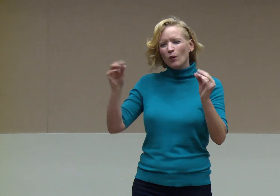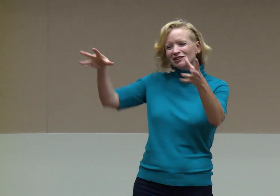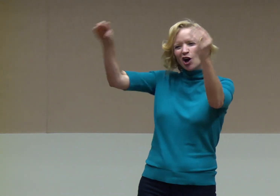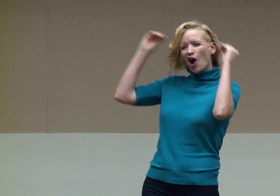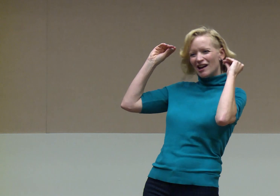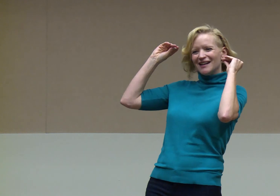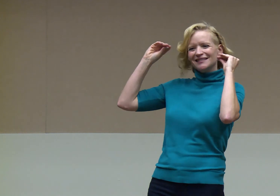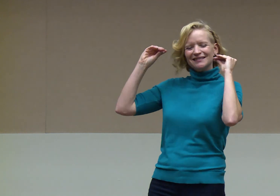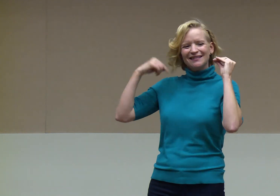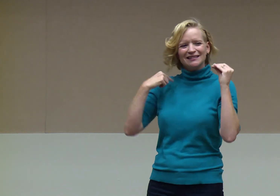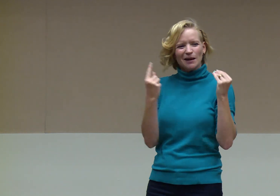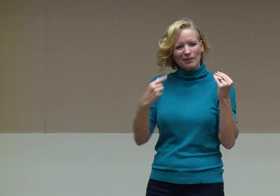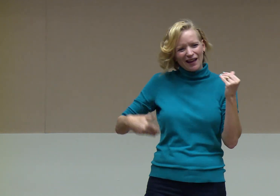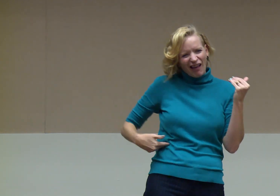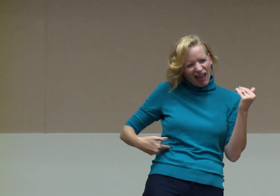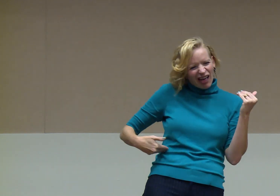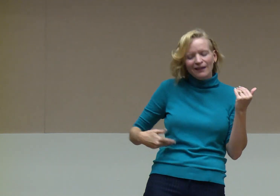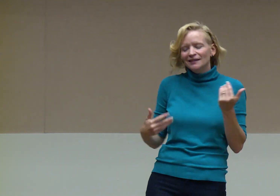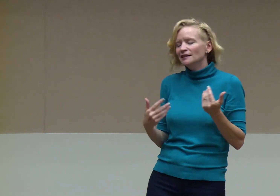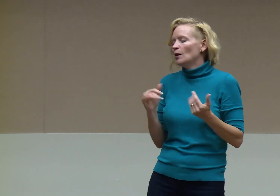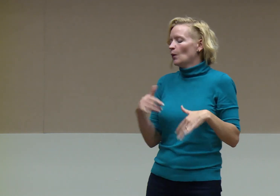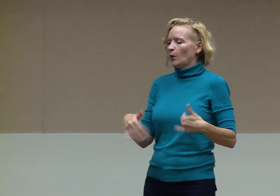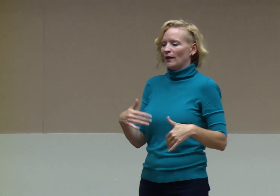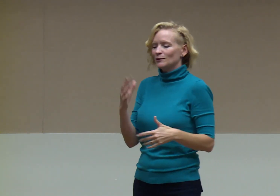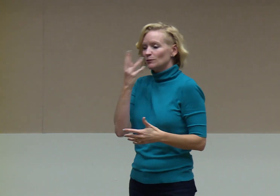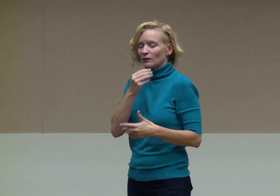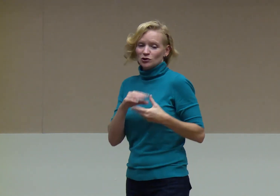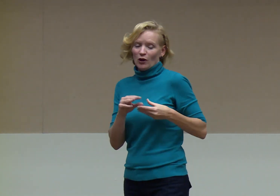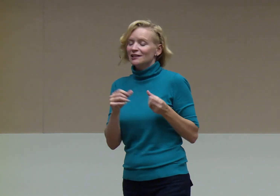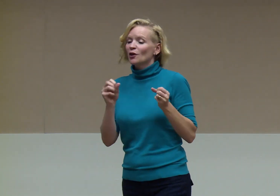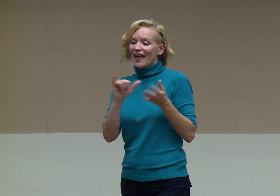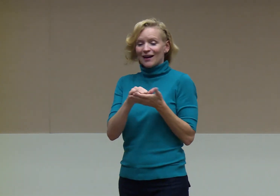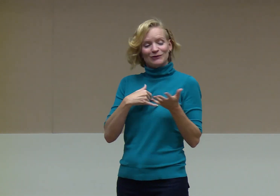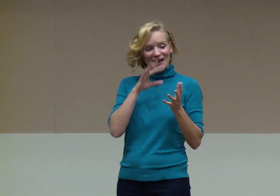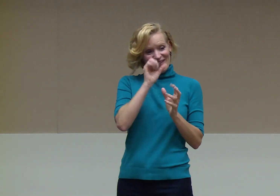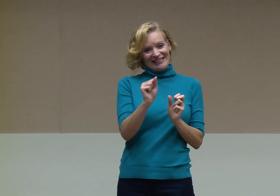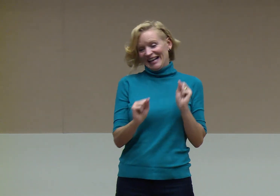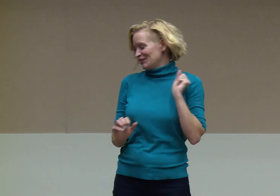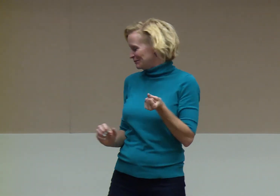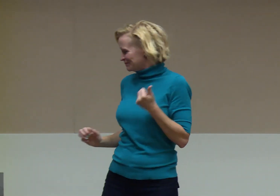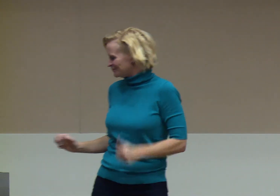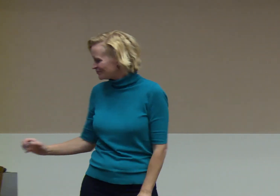I agreed with him that rules are good, but sometimes you have to break rules or rules are broken,